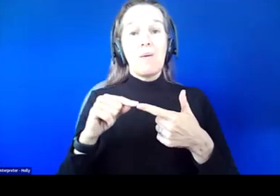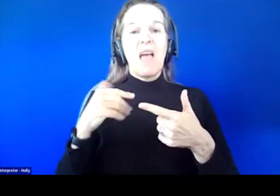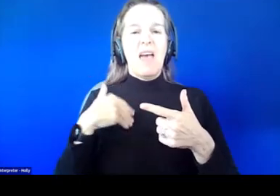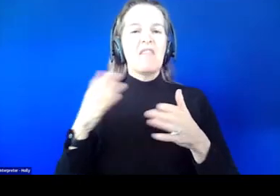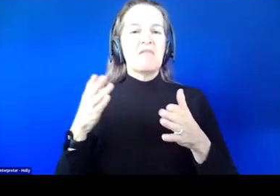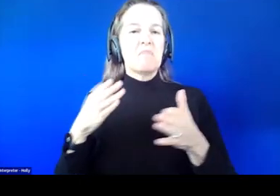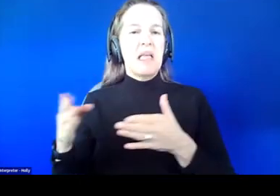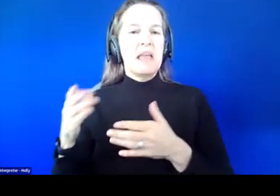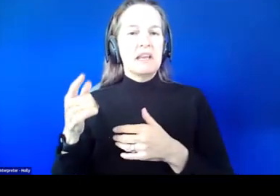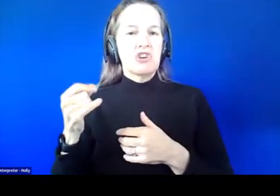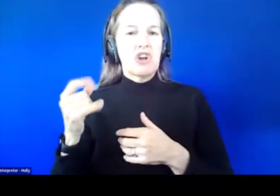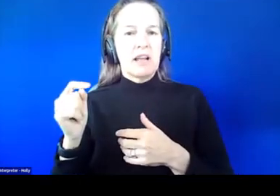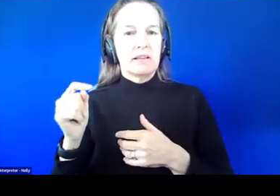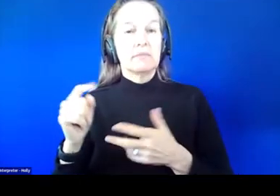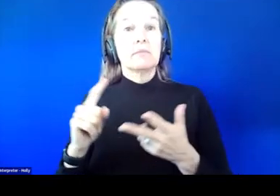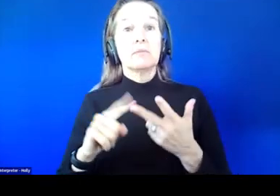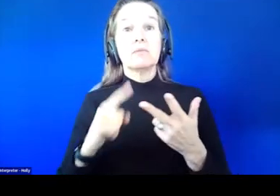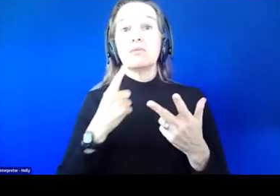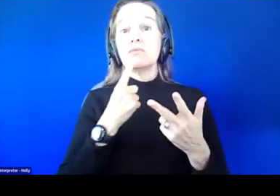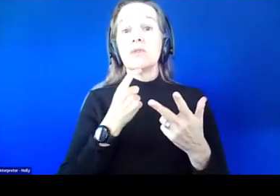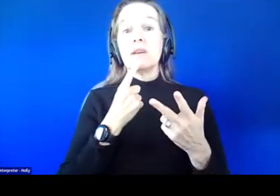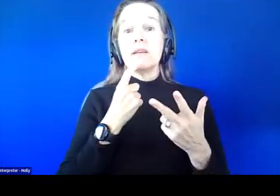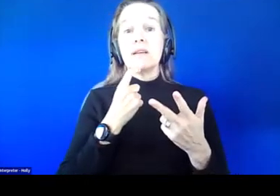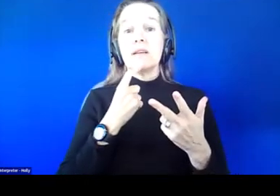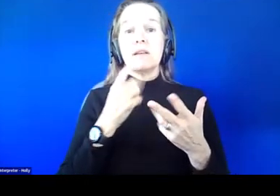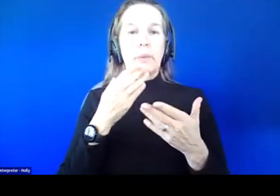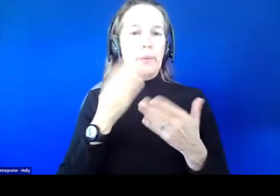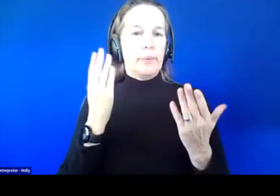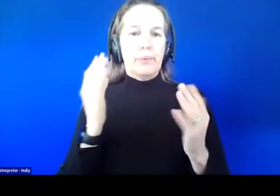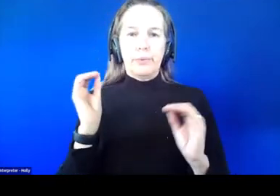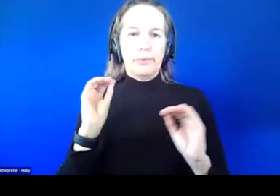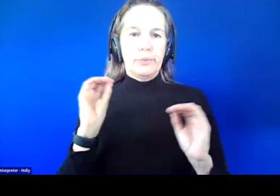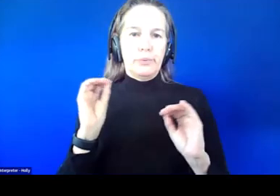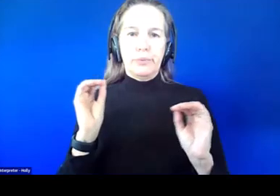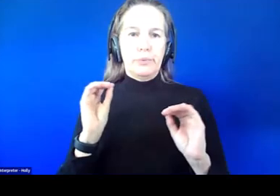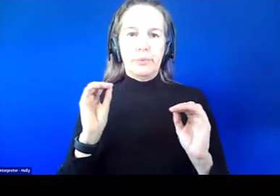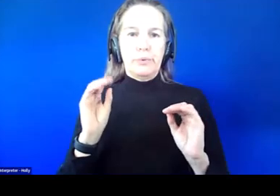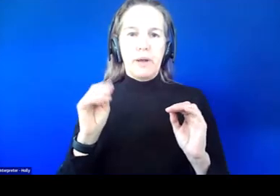shaded in red do not currently have an MFP program.